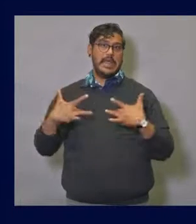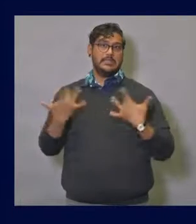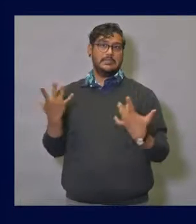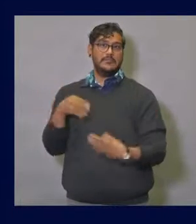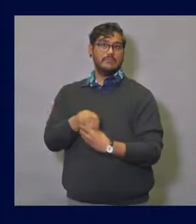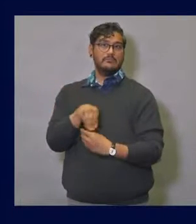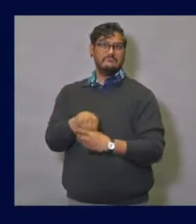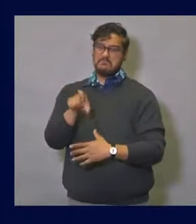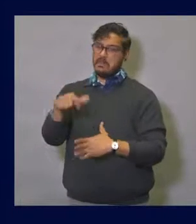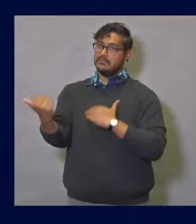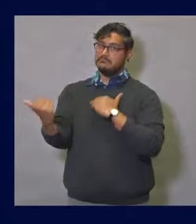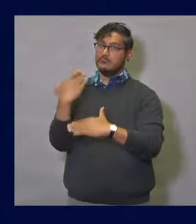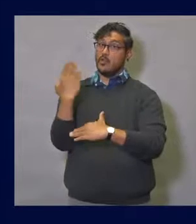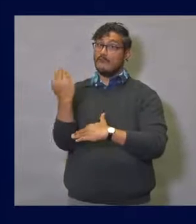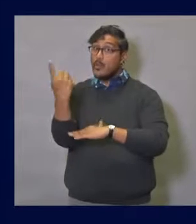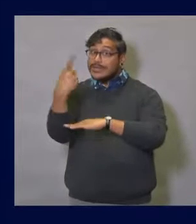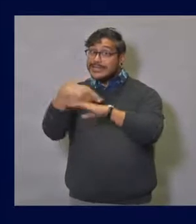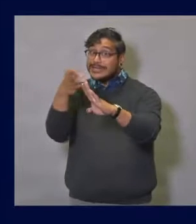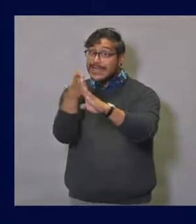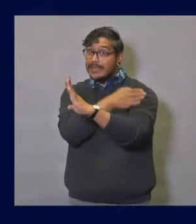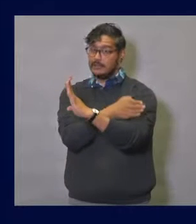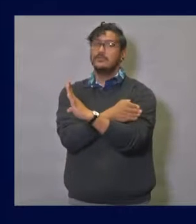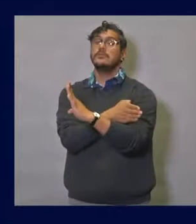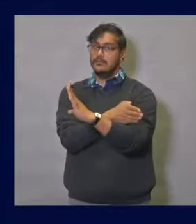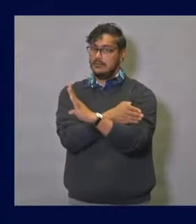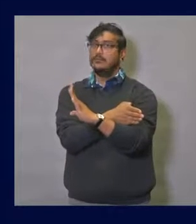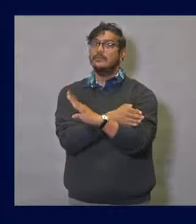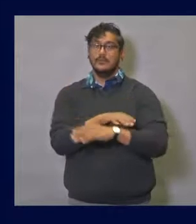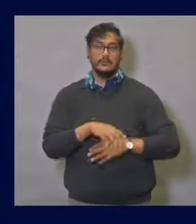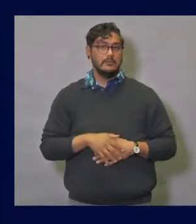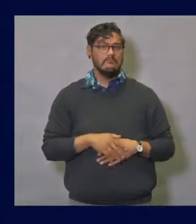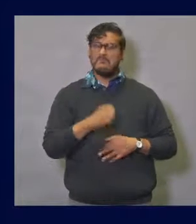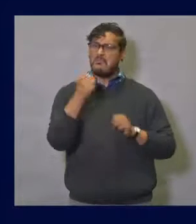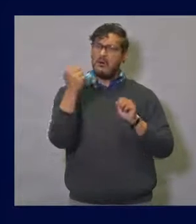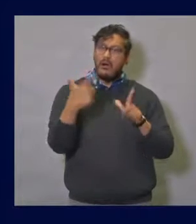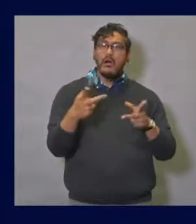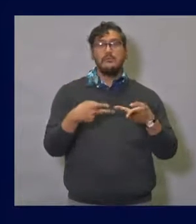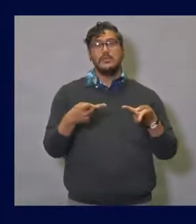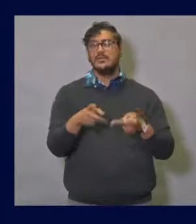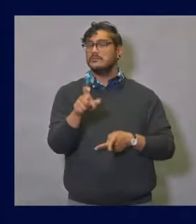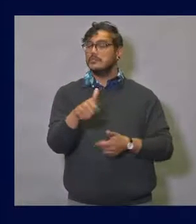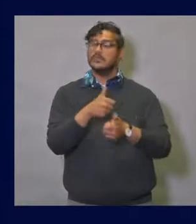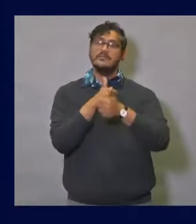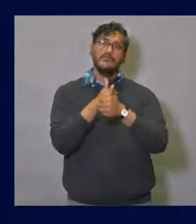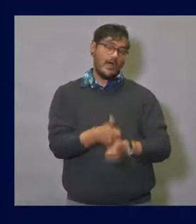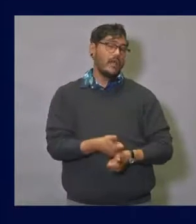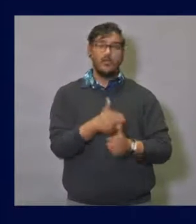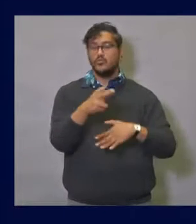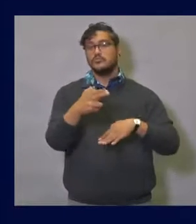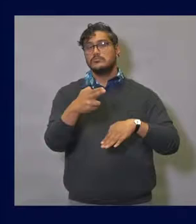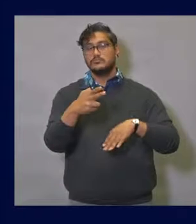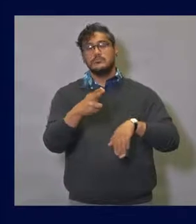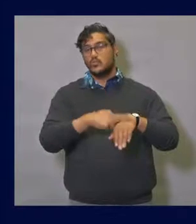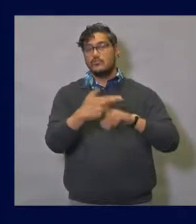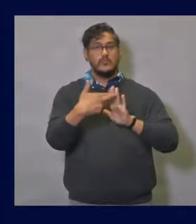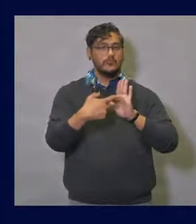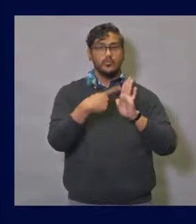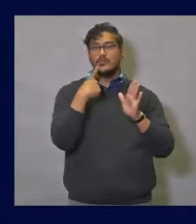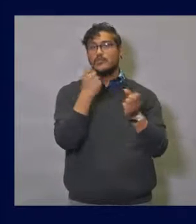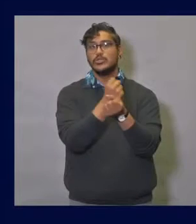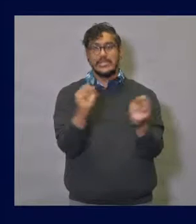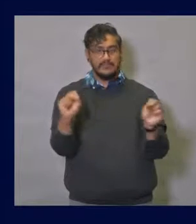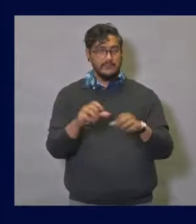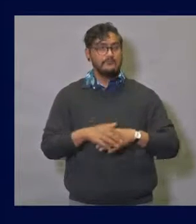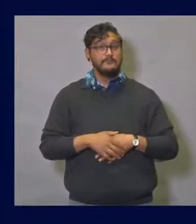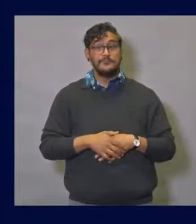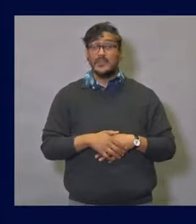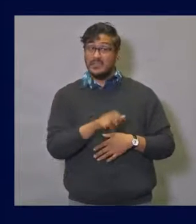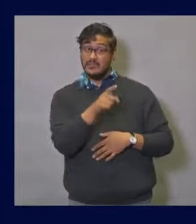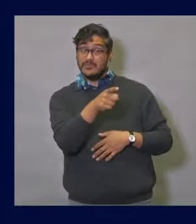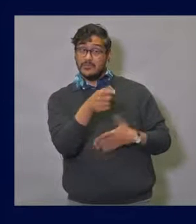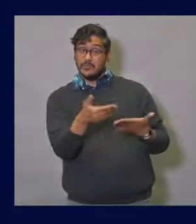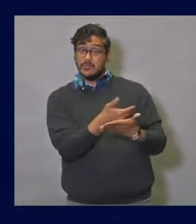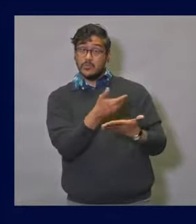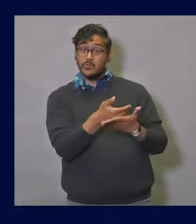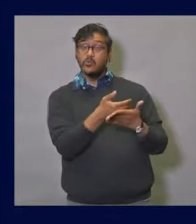STARTING ANY I -- ANY